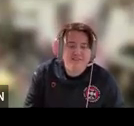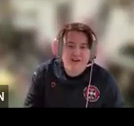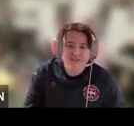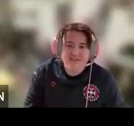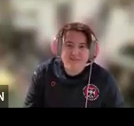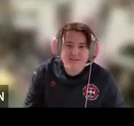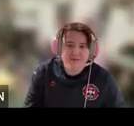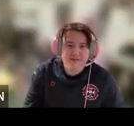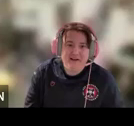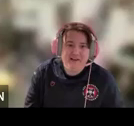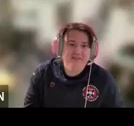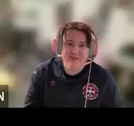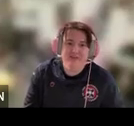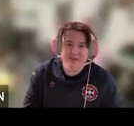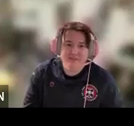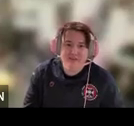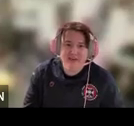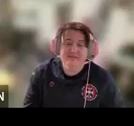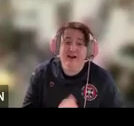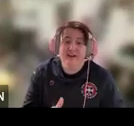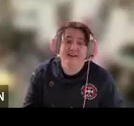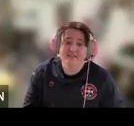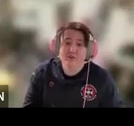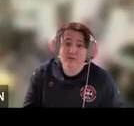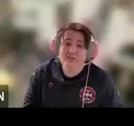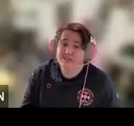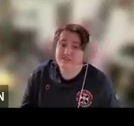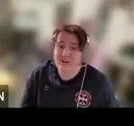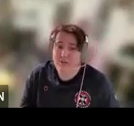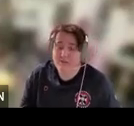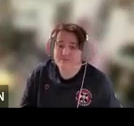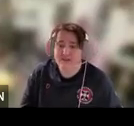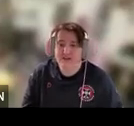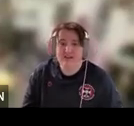I'll I'll skip this one as well. I've kind of already talked about that. Yes, don't be afraid to follow up.